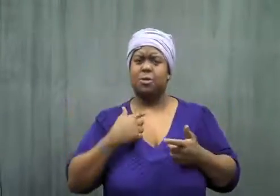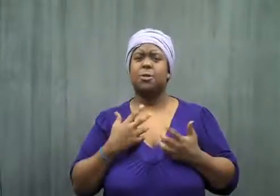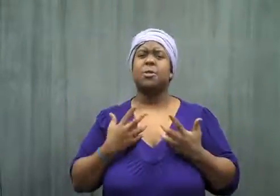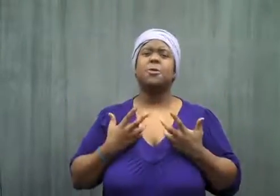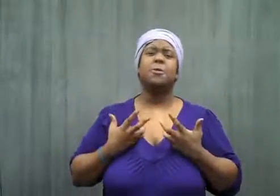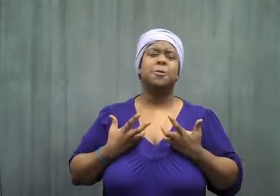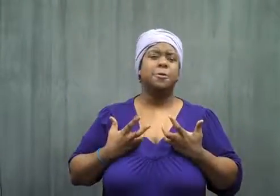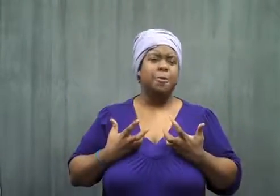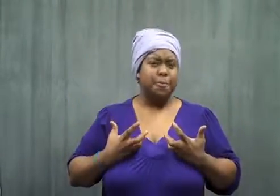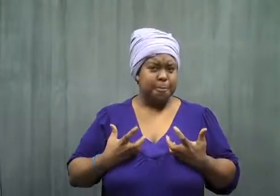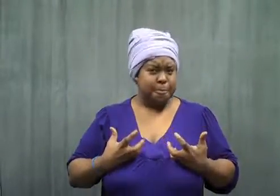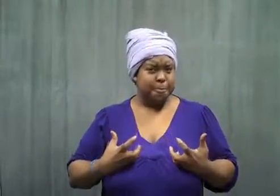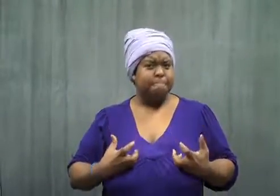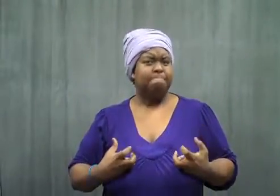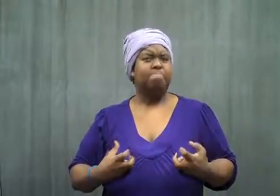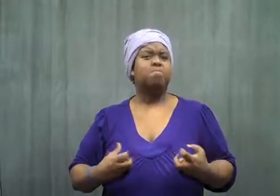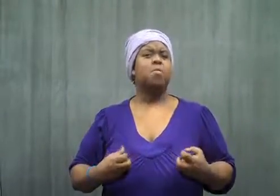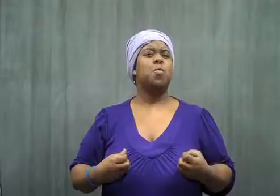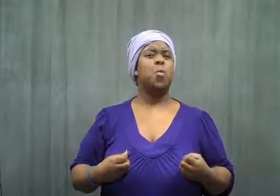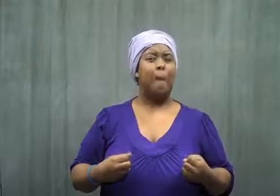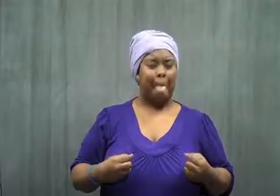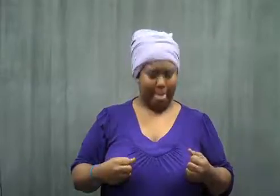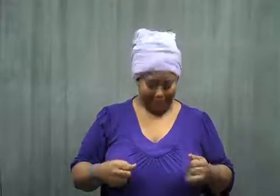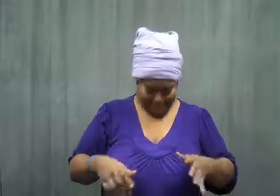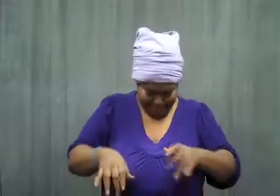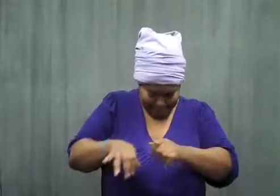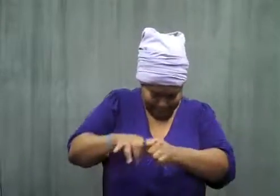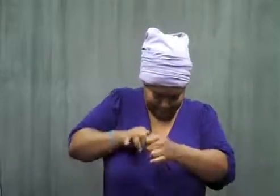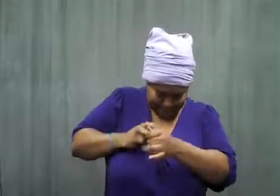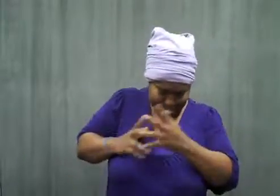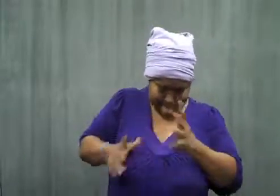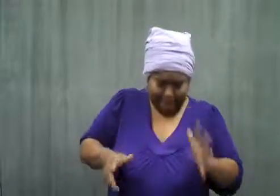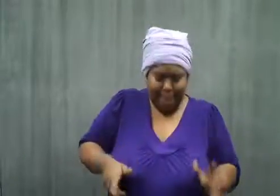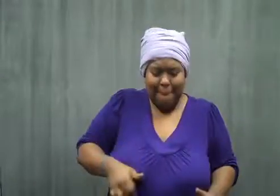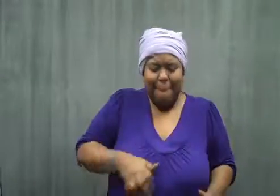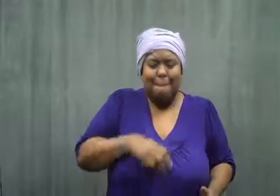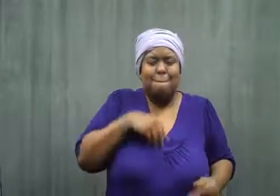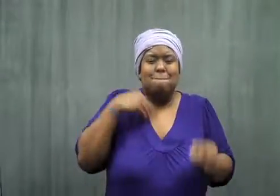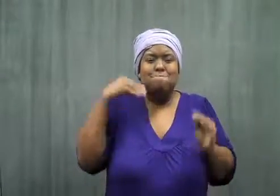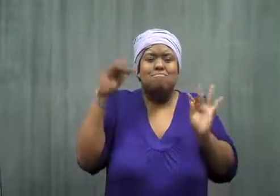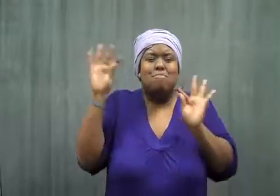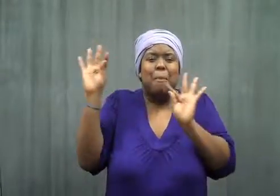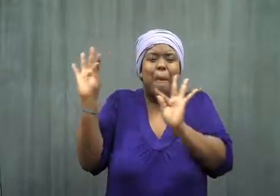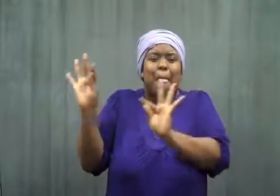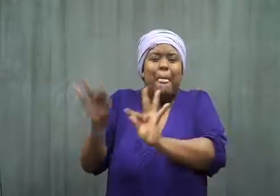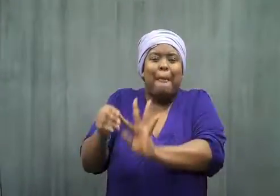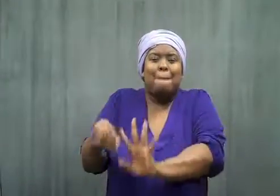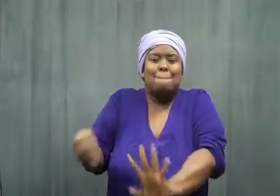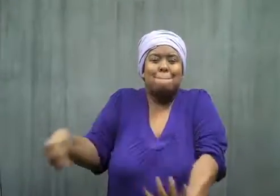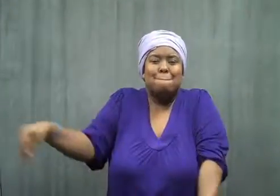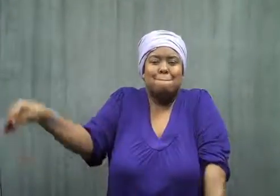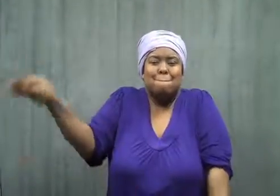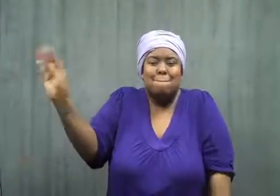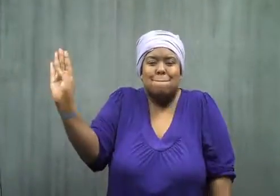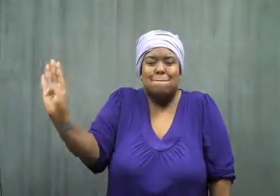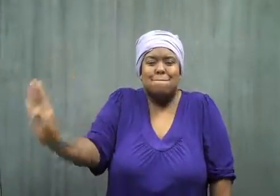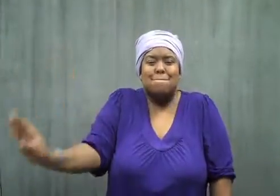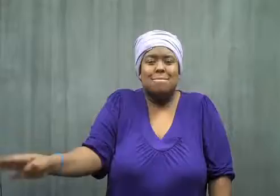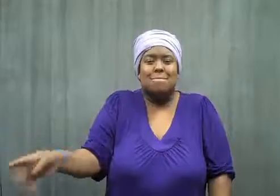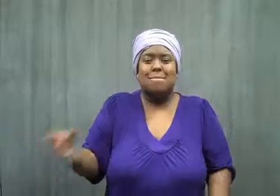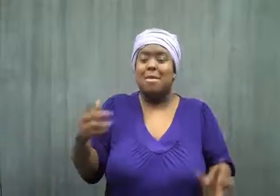I did as she said, took my top off and laid it down.